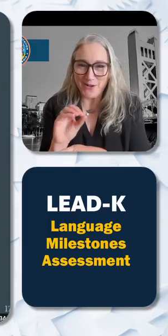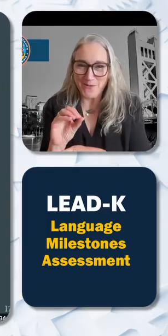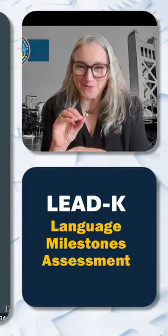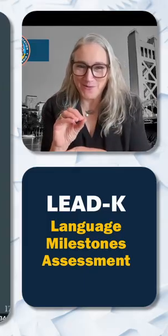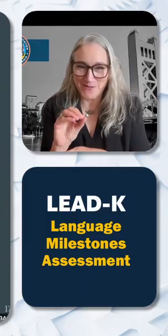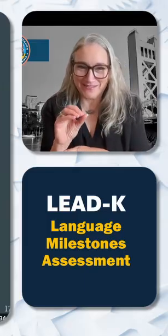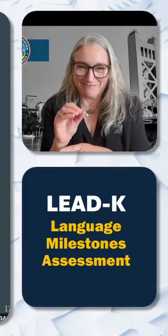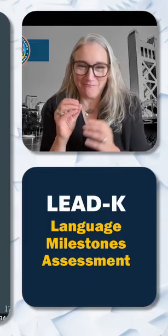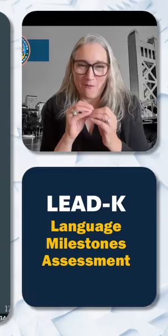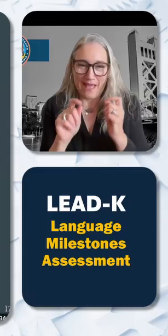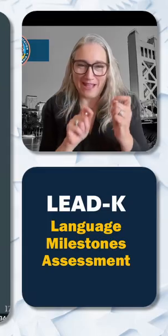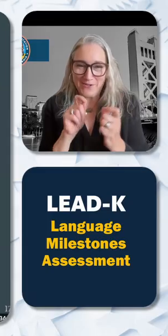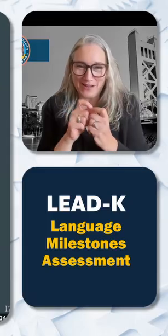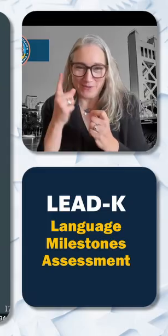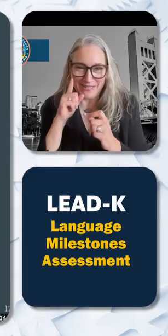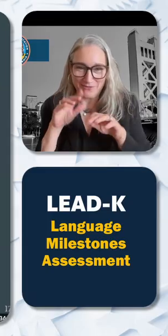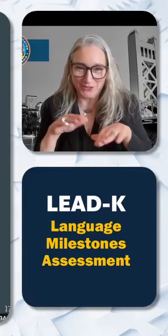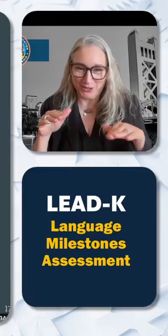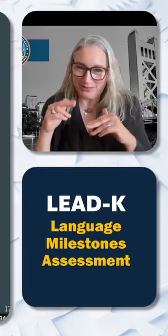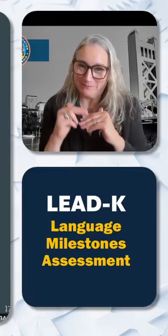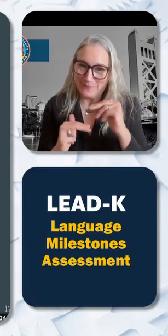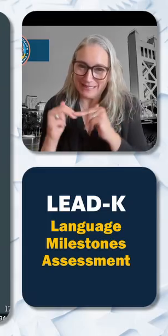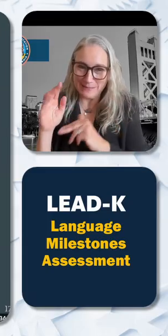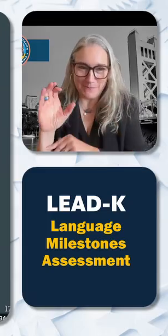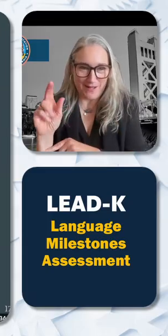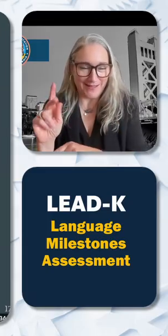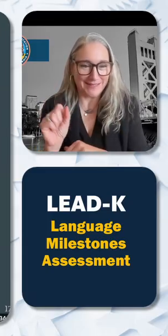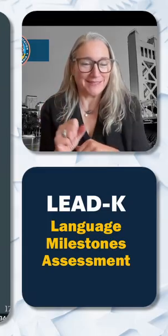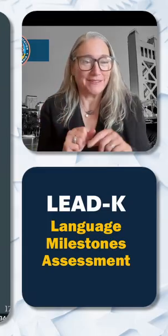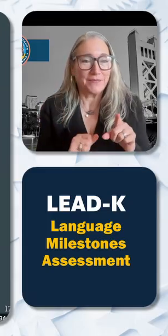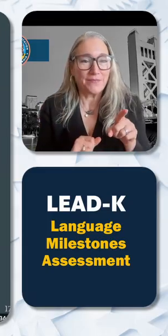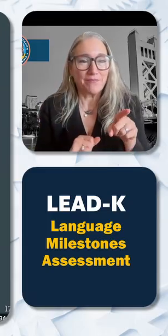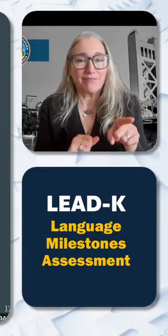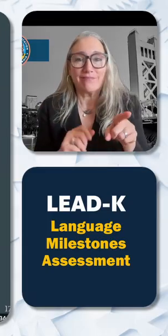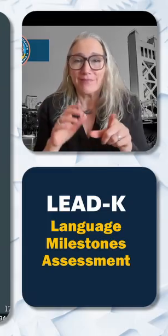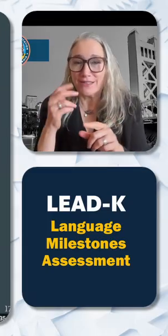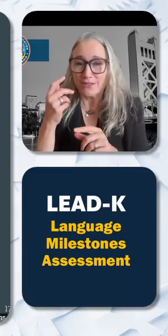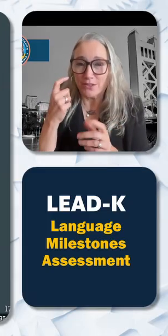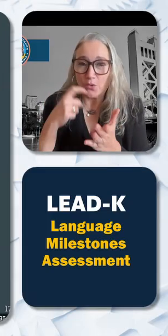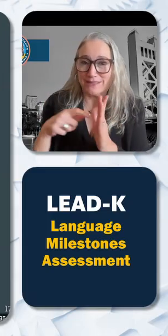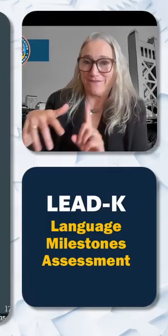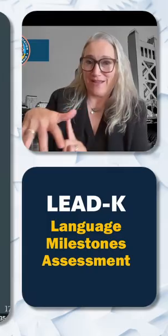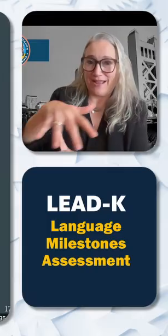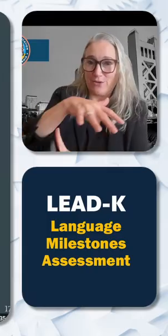is a building block. I love how they use the LEGO concept. It's really a nice visual concept